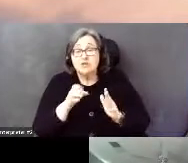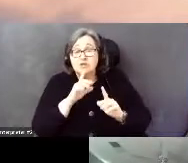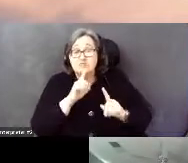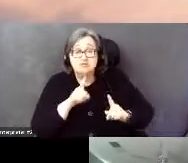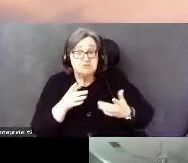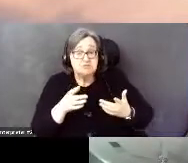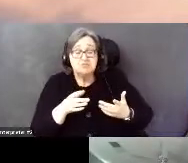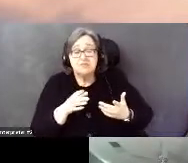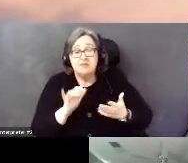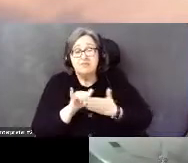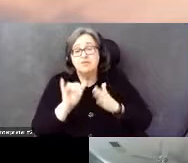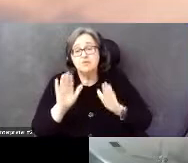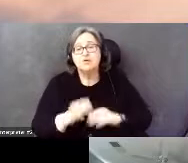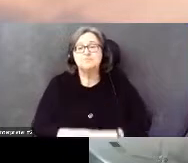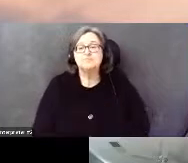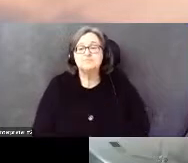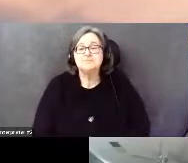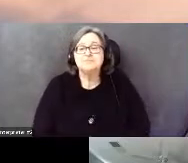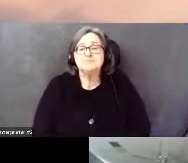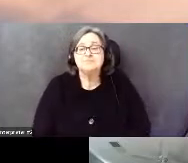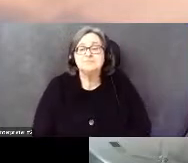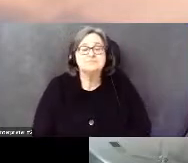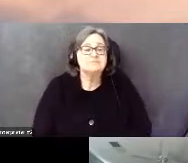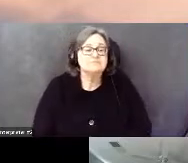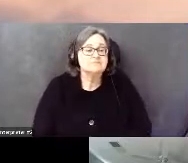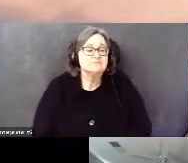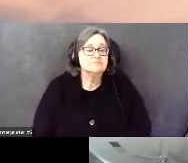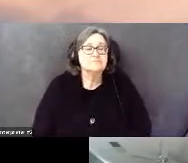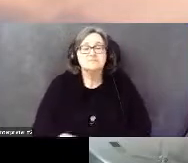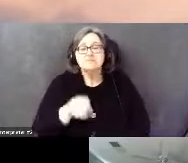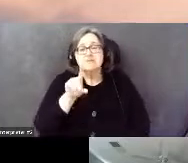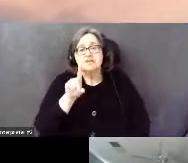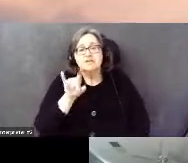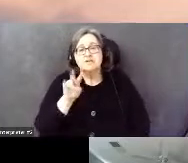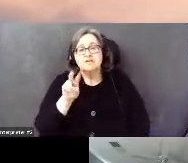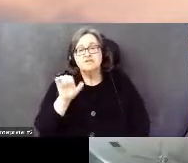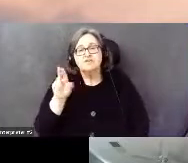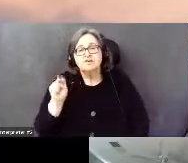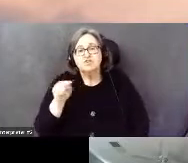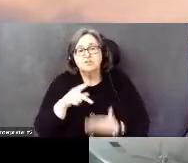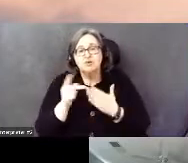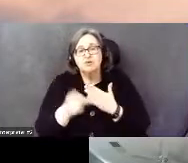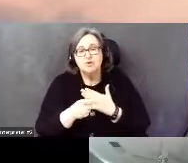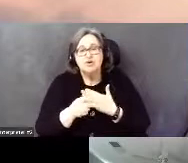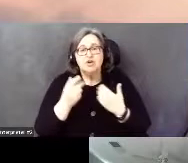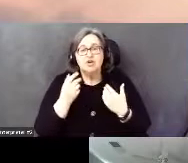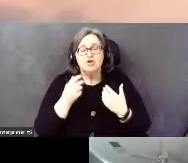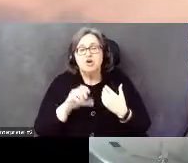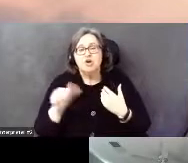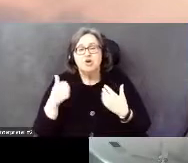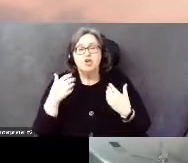great. Diversion programs, for example, and robust -- other robust community programs